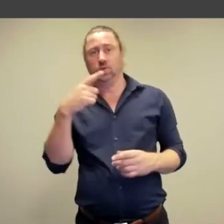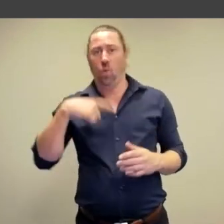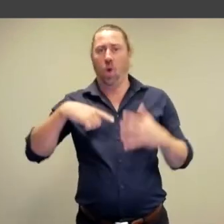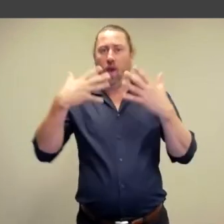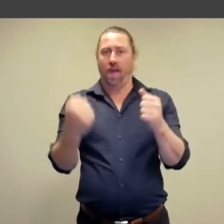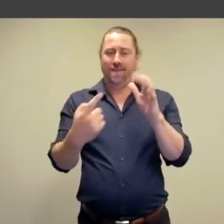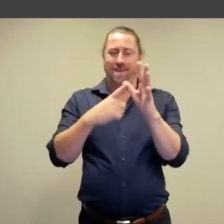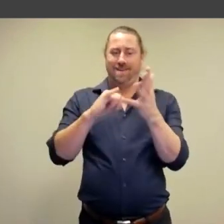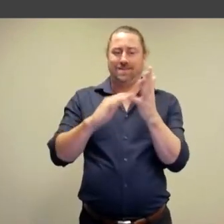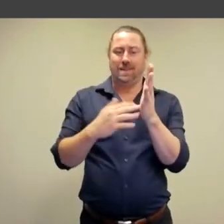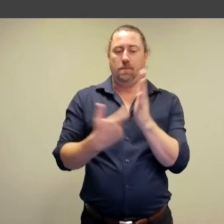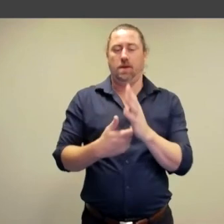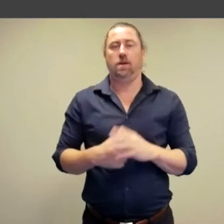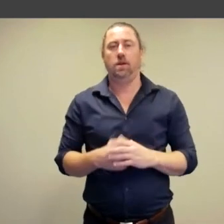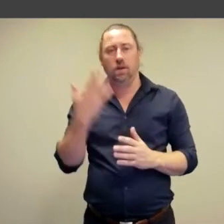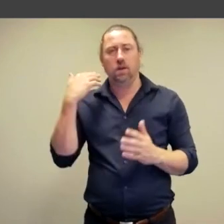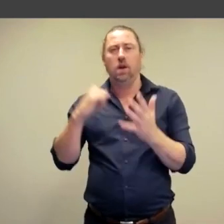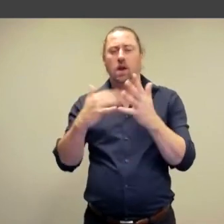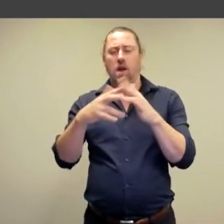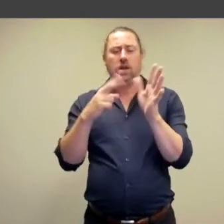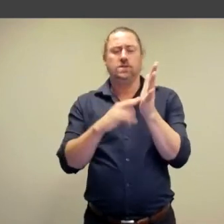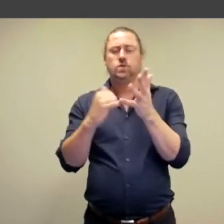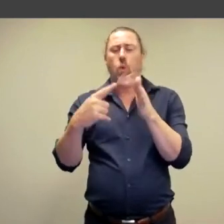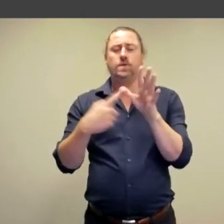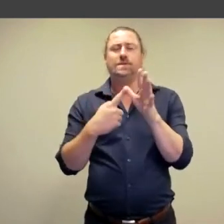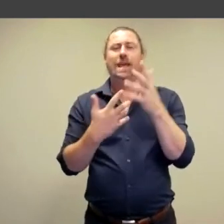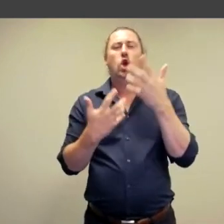A recent study by Swansea University